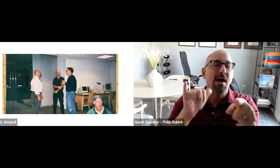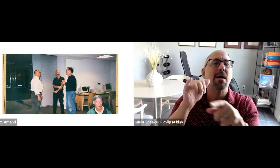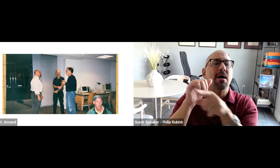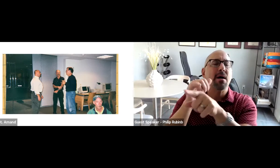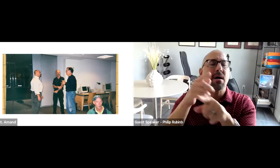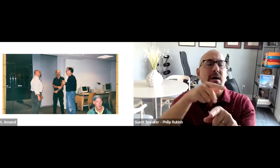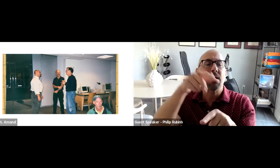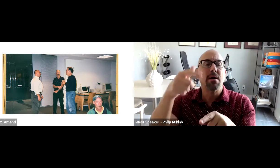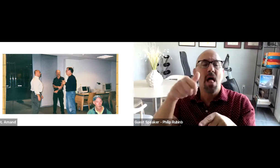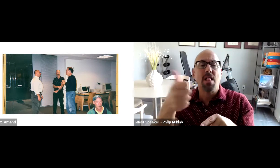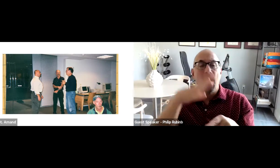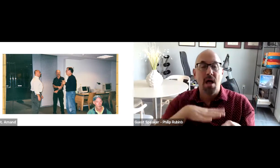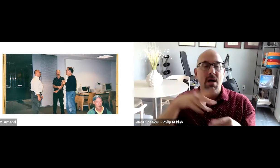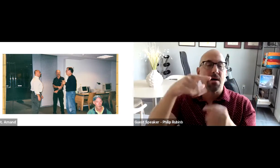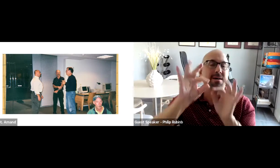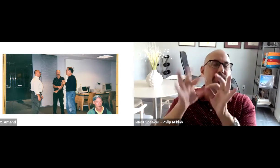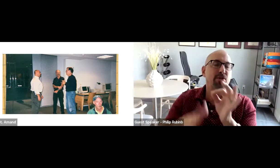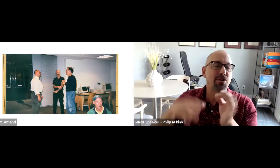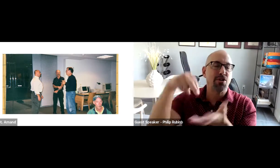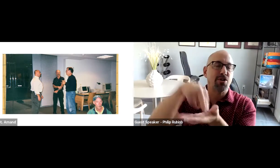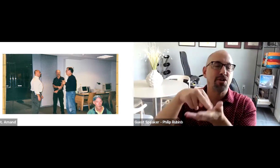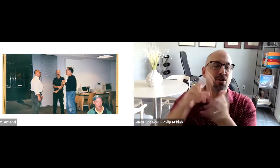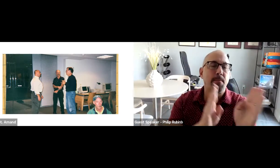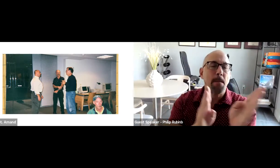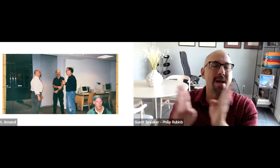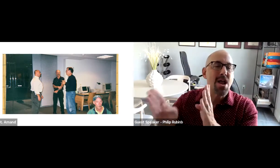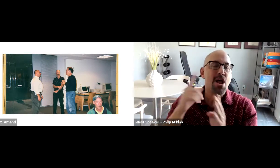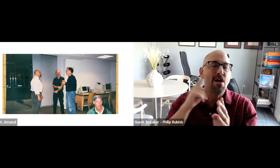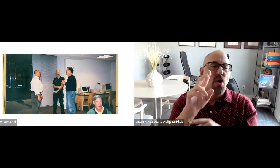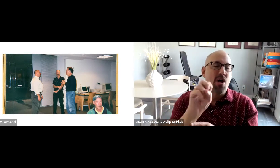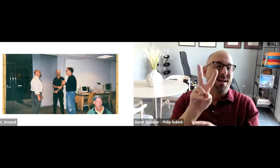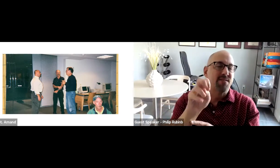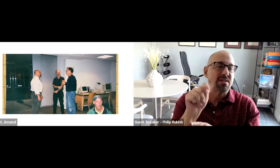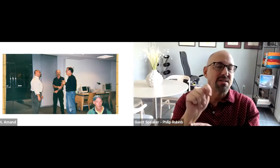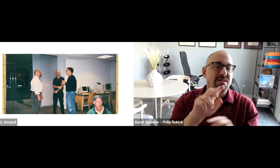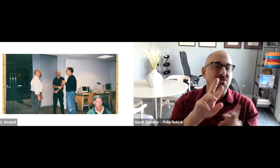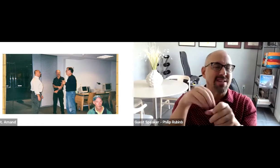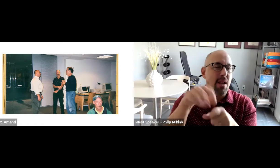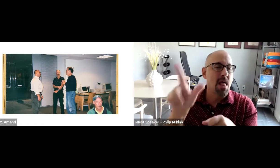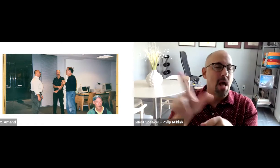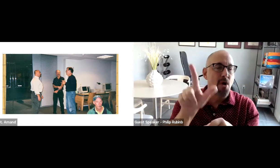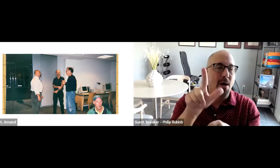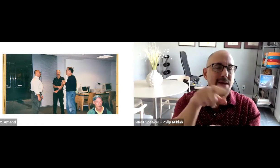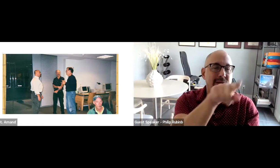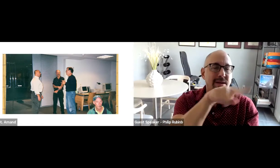and the president of that group. I was president of that group, and the other guy is an interpreter who's standing there, getting ready